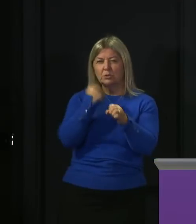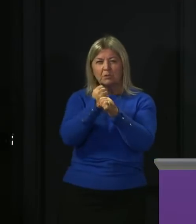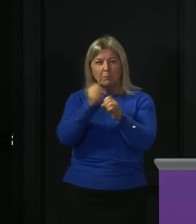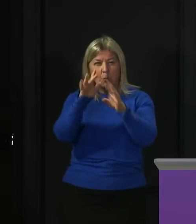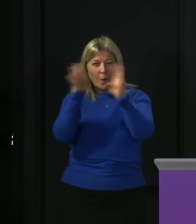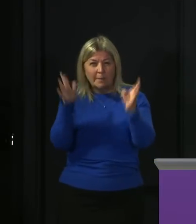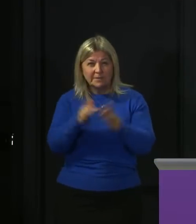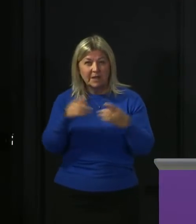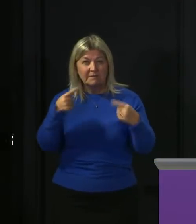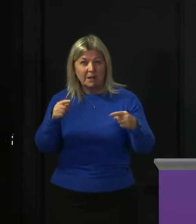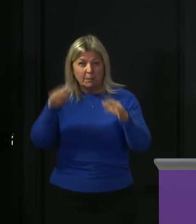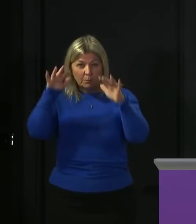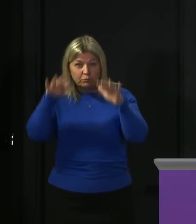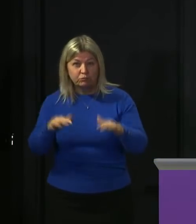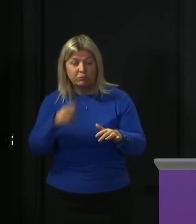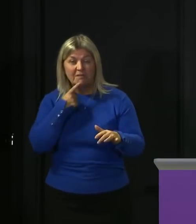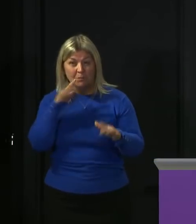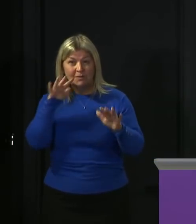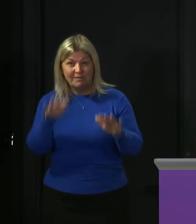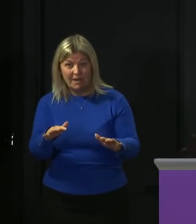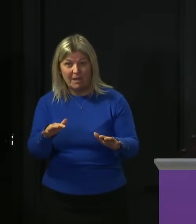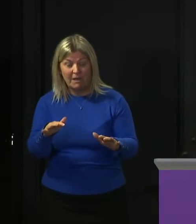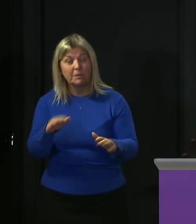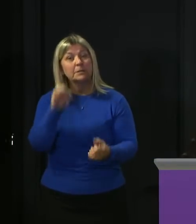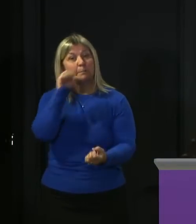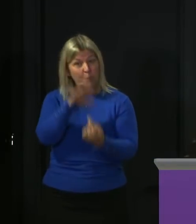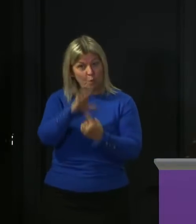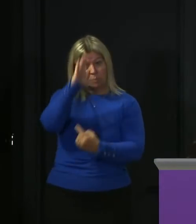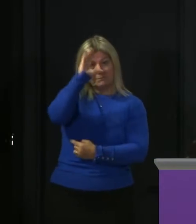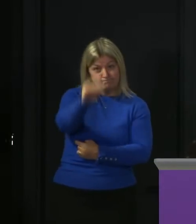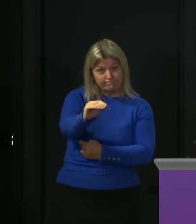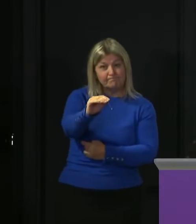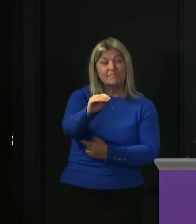But it's important for people to know that for those on the lowest incomes who will